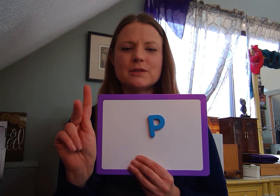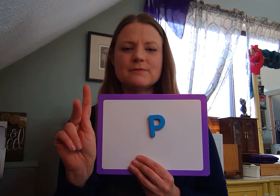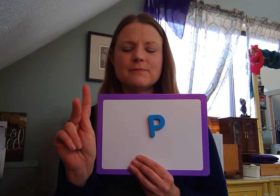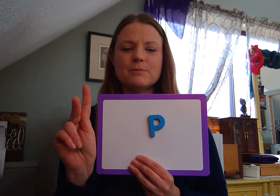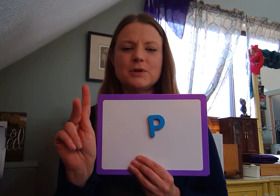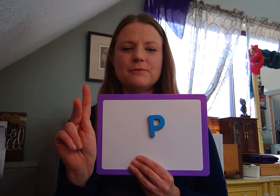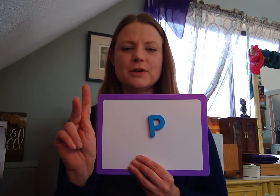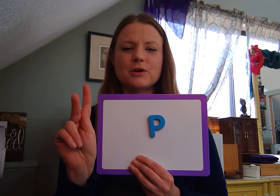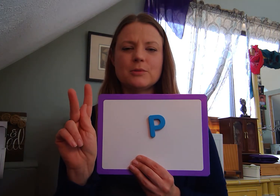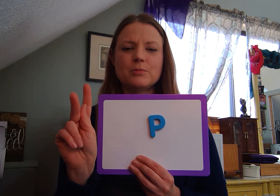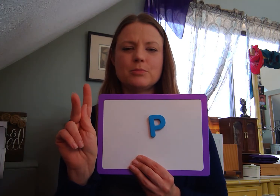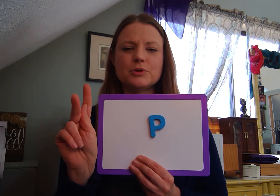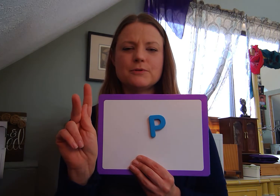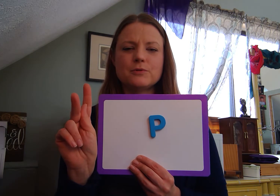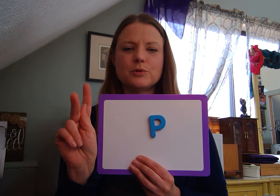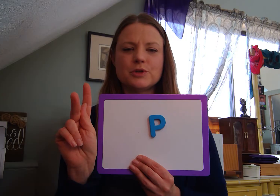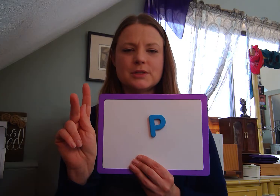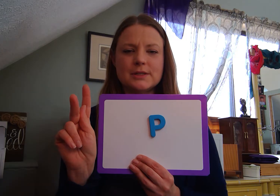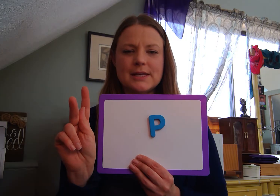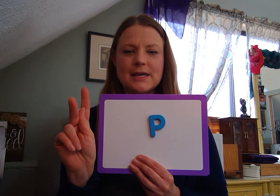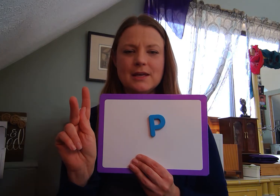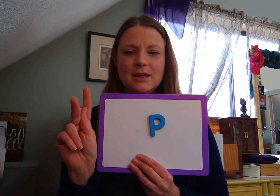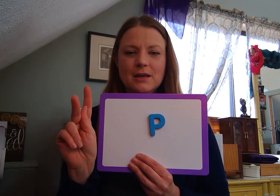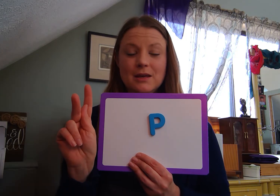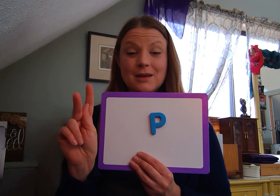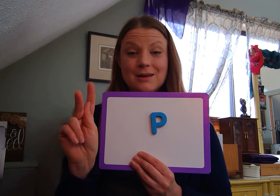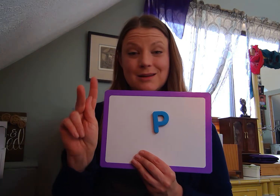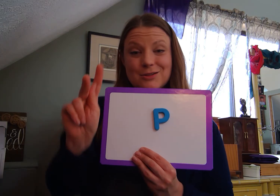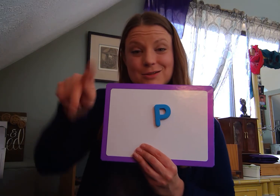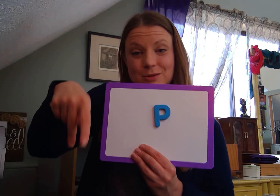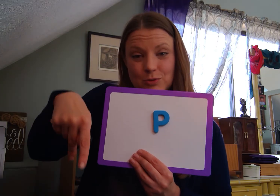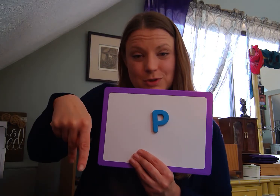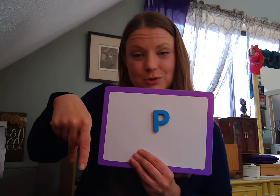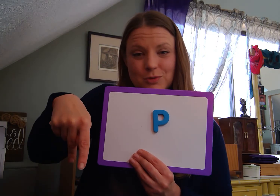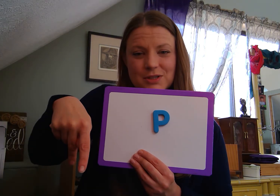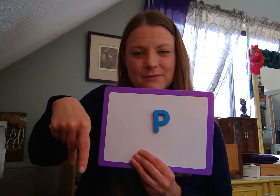this middle finger and pushed it forward just a tad now just twist your wrist to